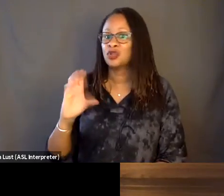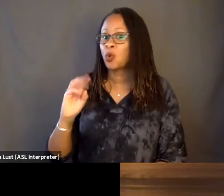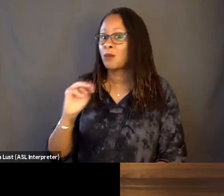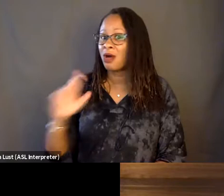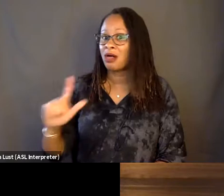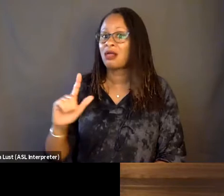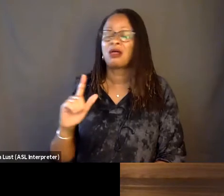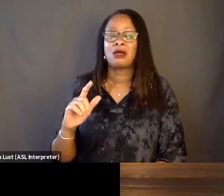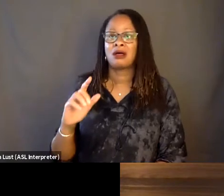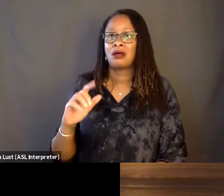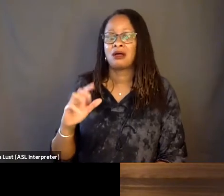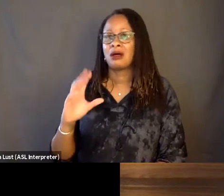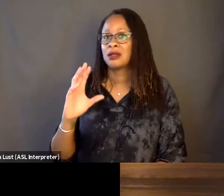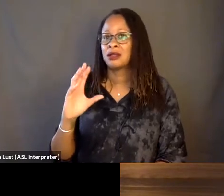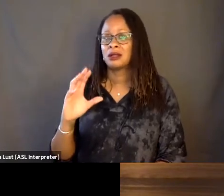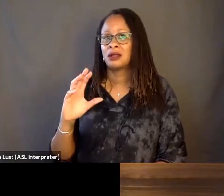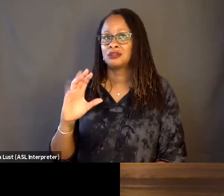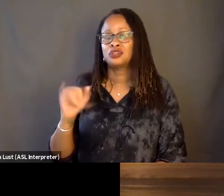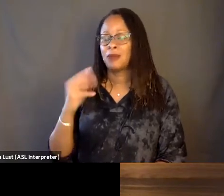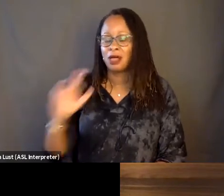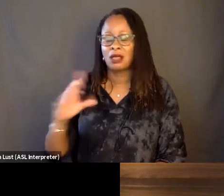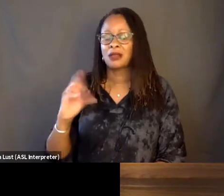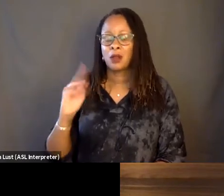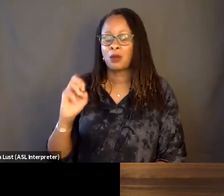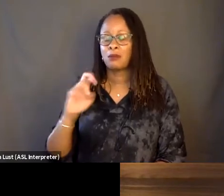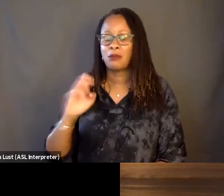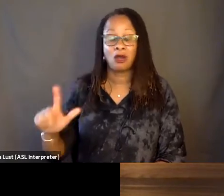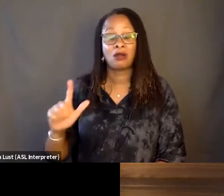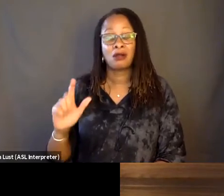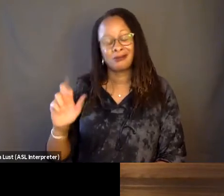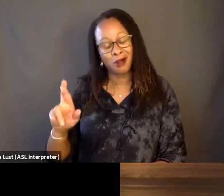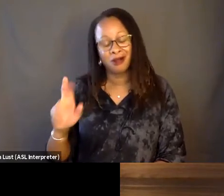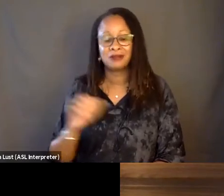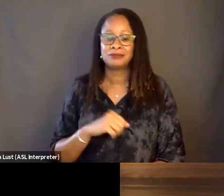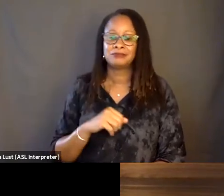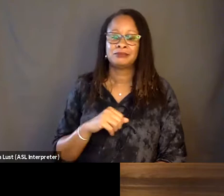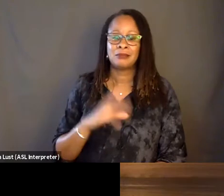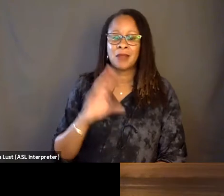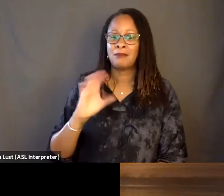leads people to want to ask their governments-- Macron, don't go to the G20.